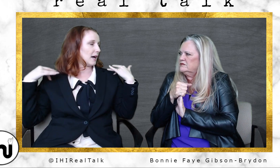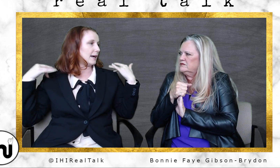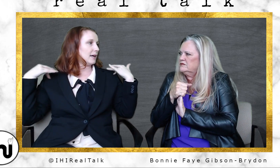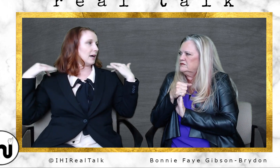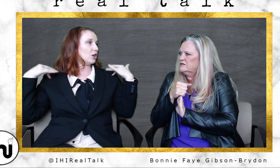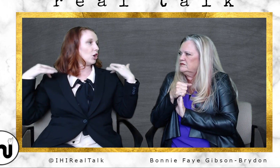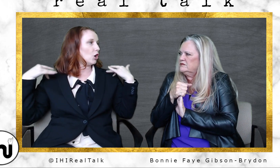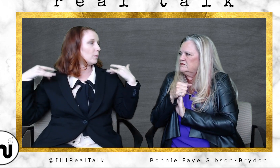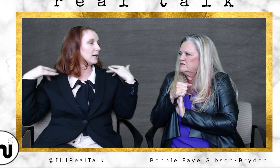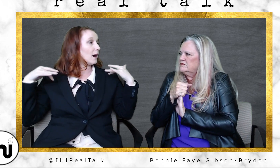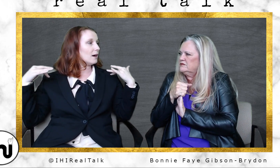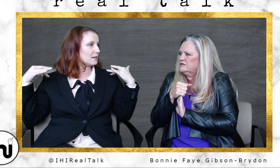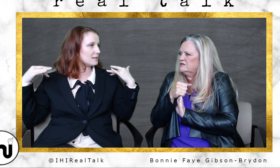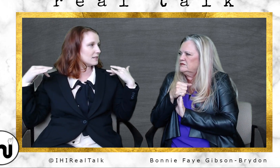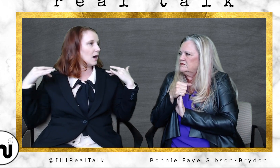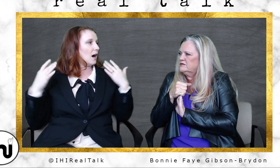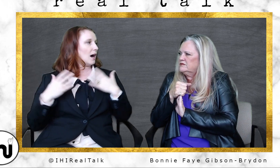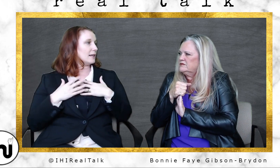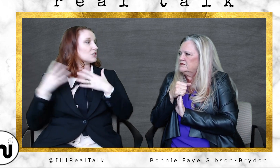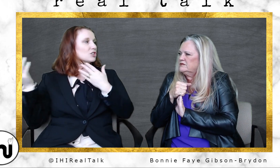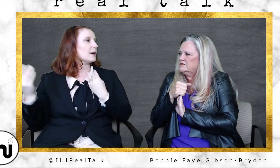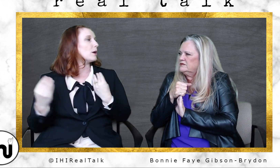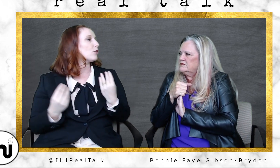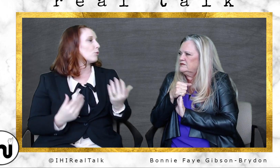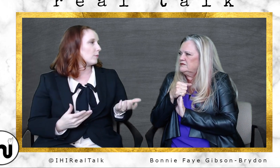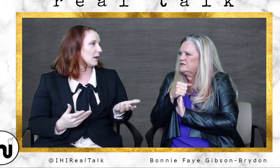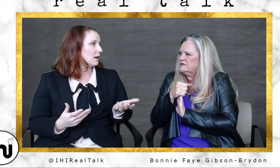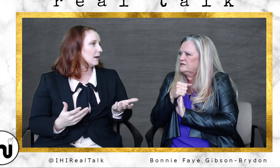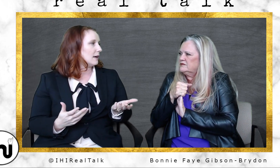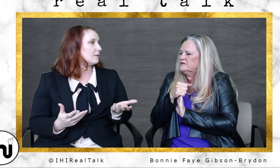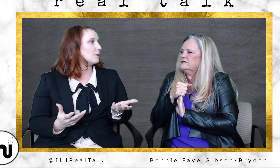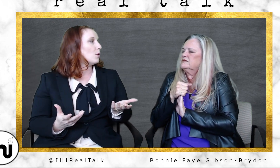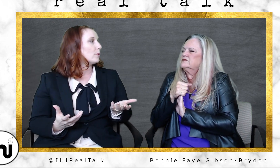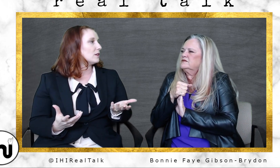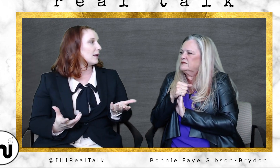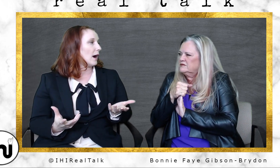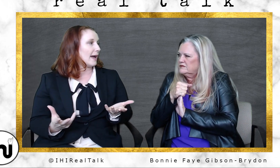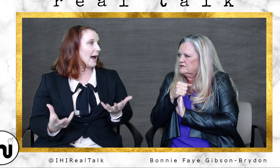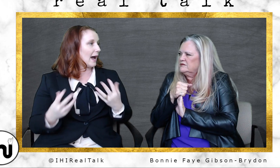can't know because it's just coming through me." And the moment that I have